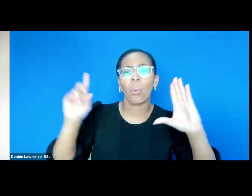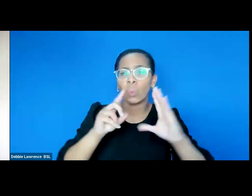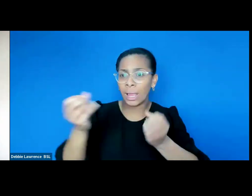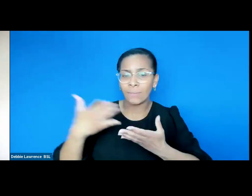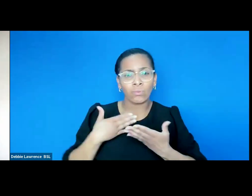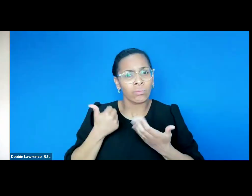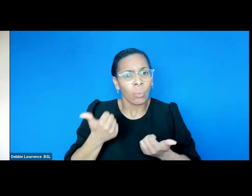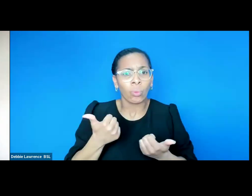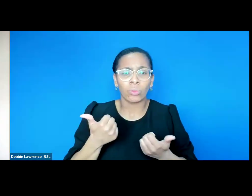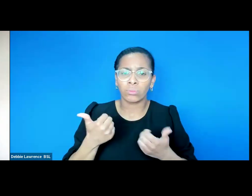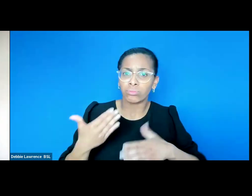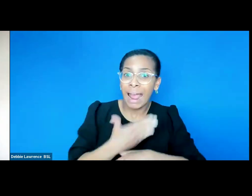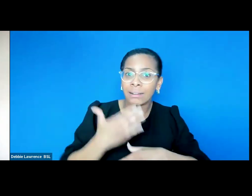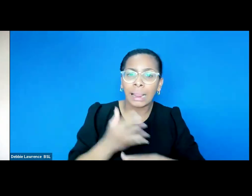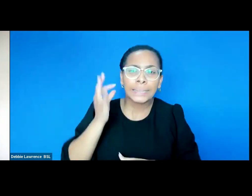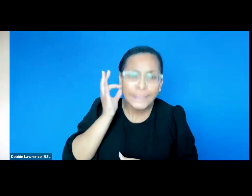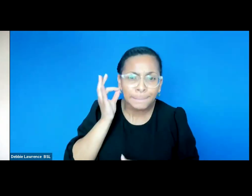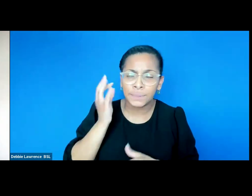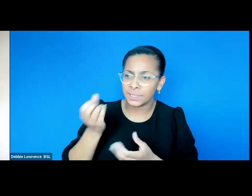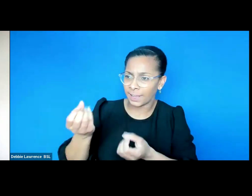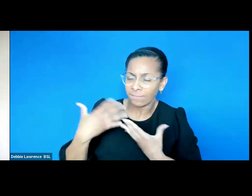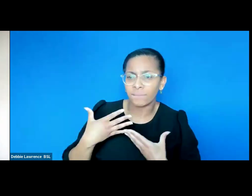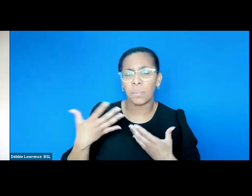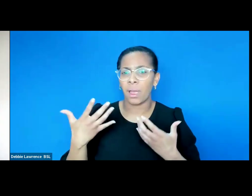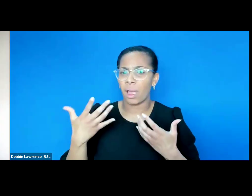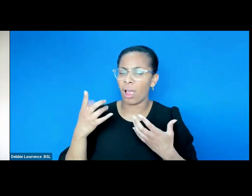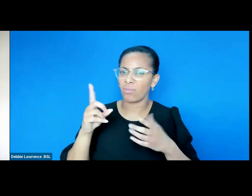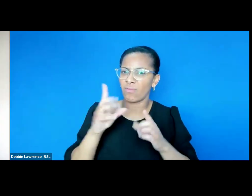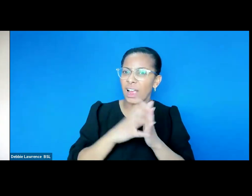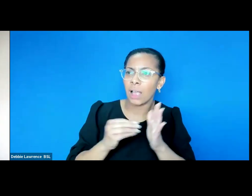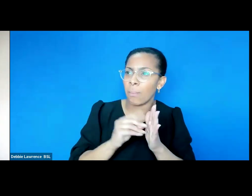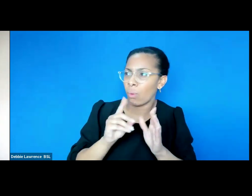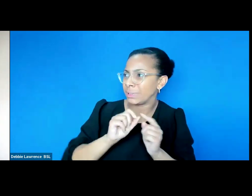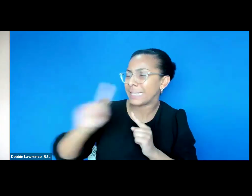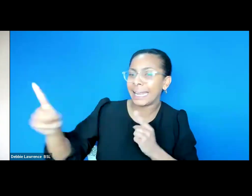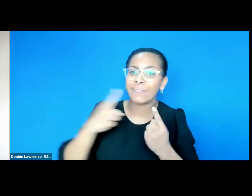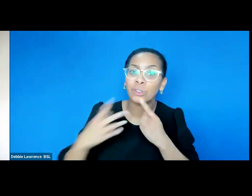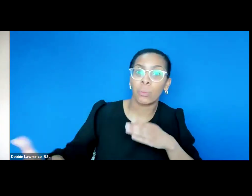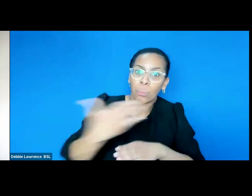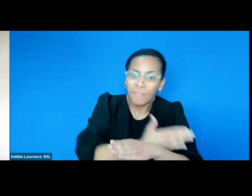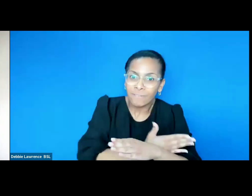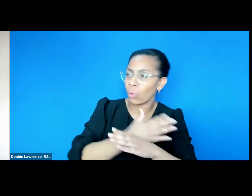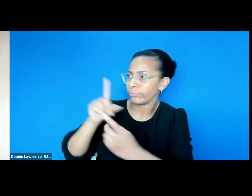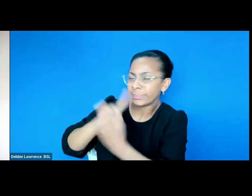some really nitty-gritty things about, like, sending the things in enough time and, and, and aspects like that which I,